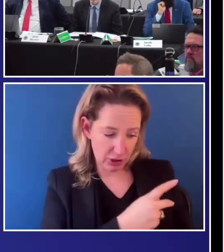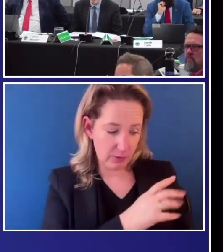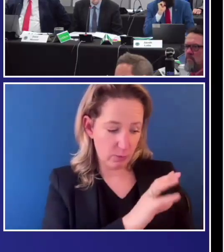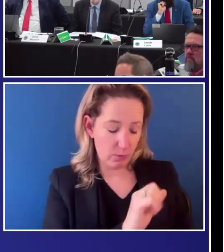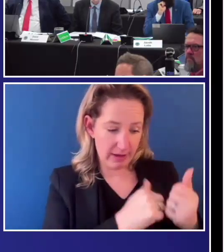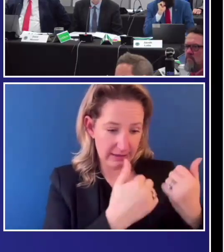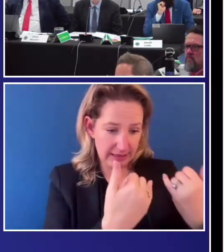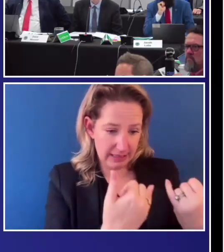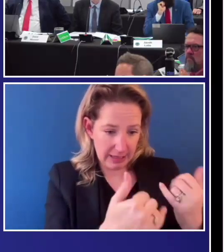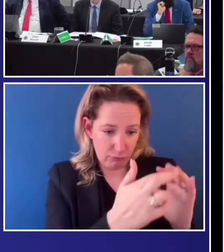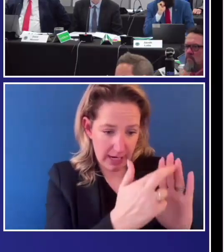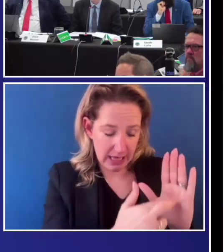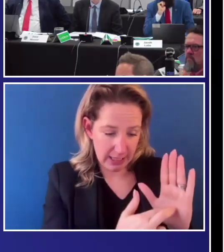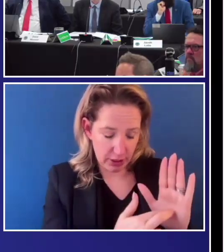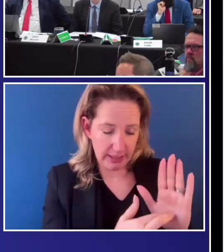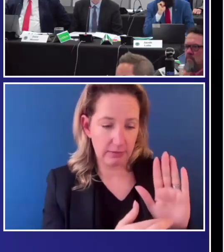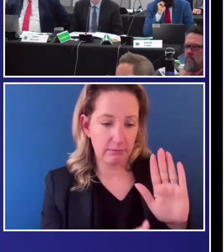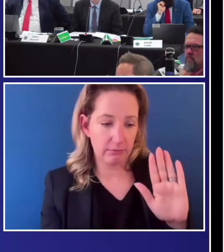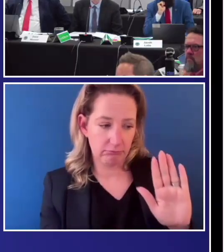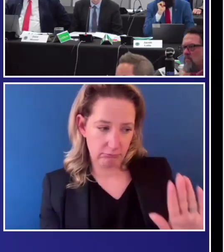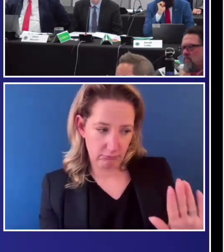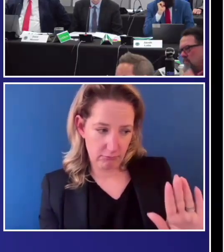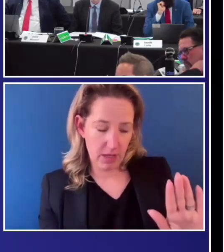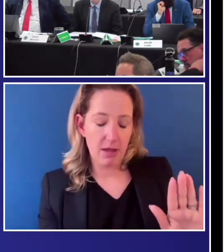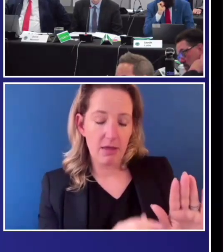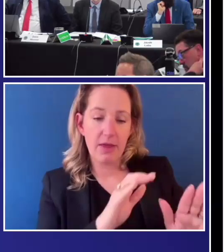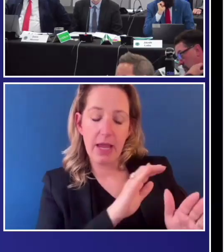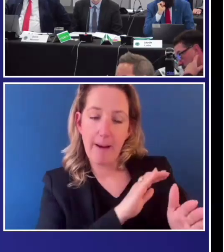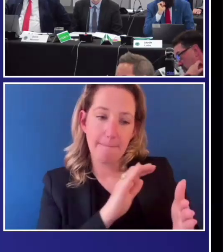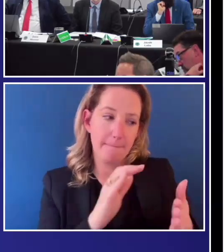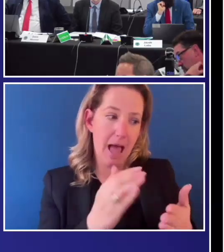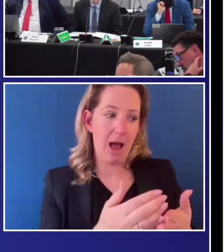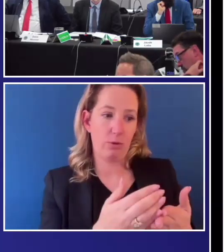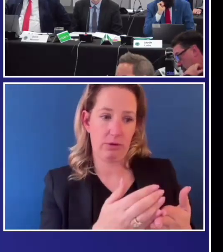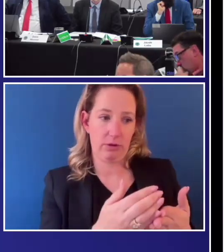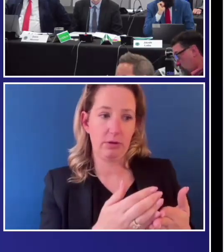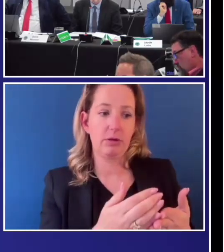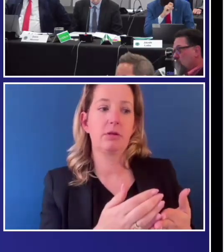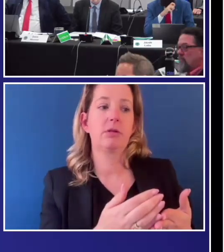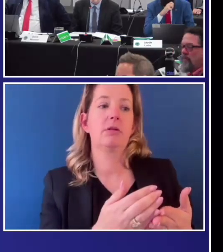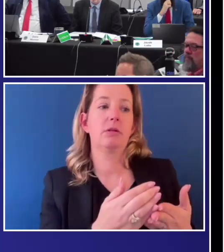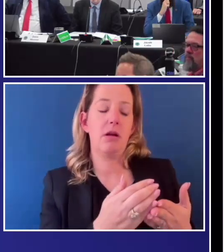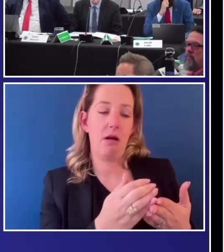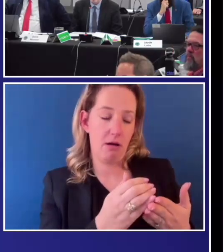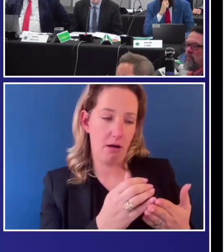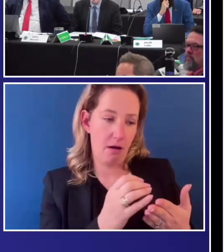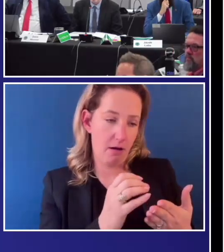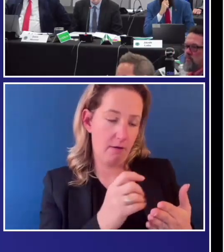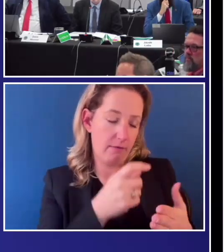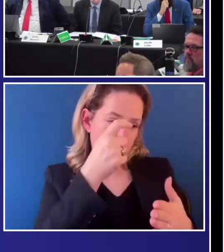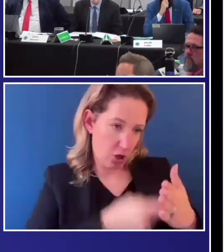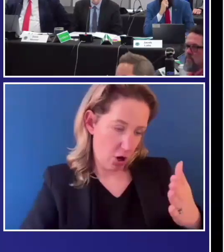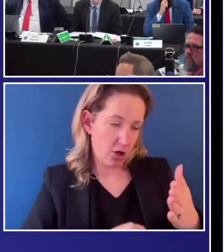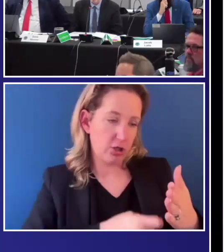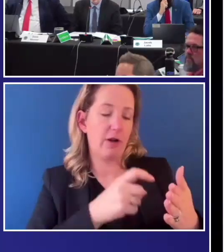regulations, the amount of tuition and fees charged by the institution,